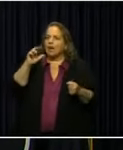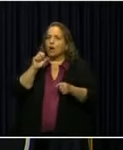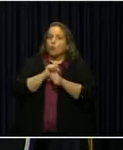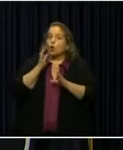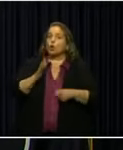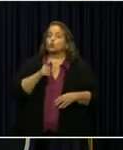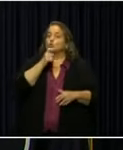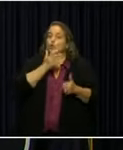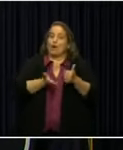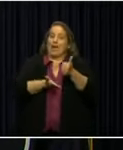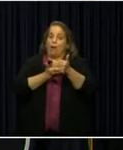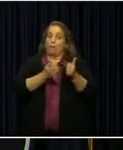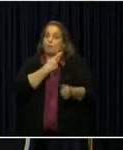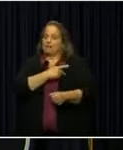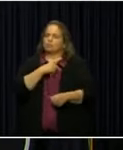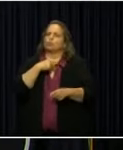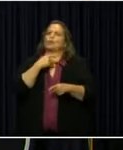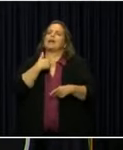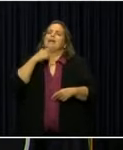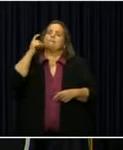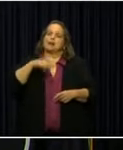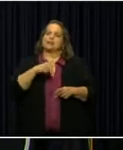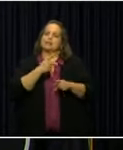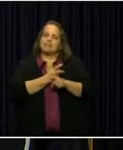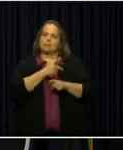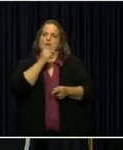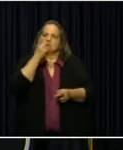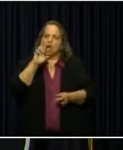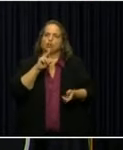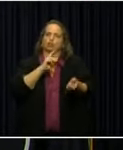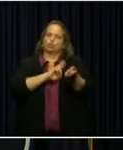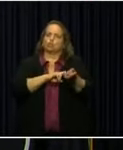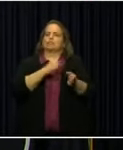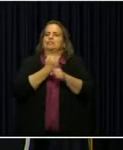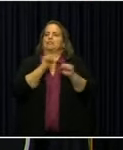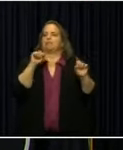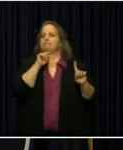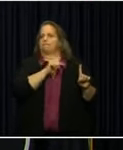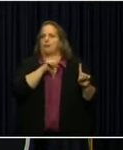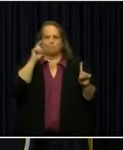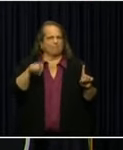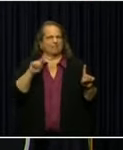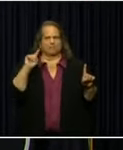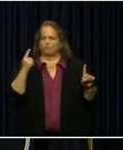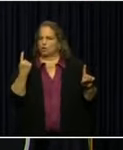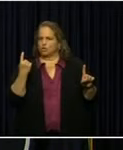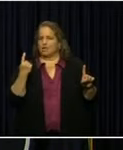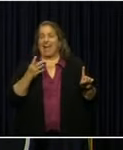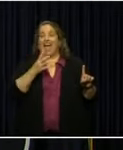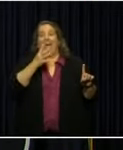GUIDELINES. AND THIS IS WHAT WE'RE LOOKING AT SPECIFIC BUSINESSES OR AREAS